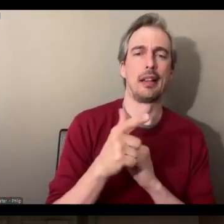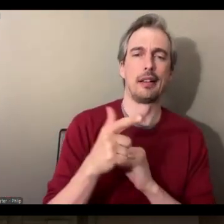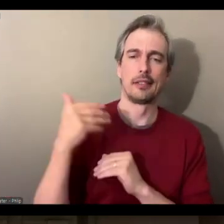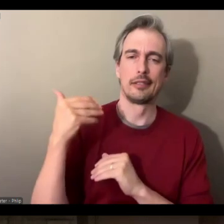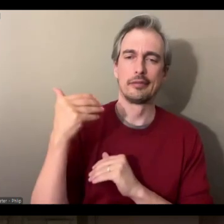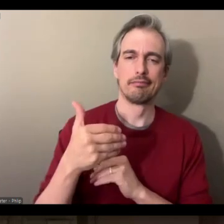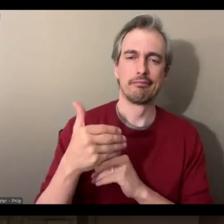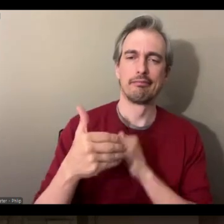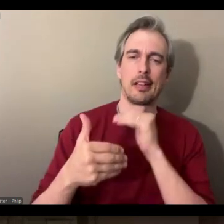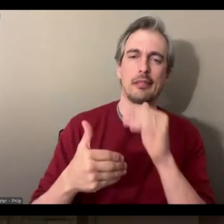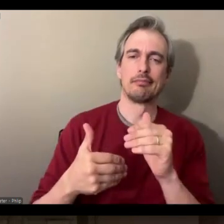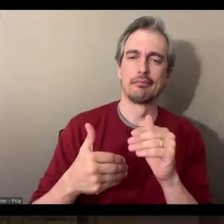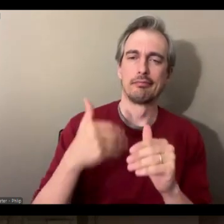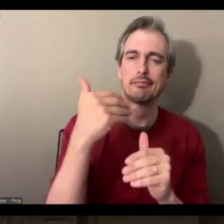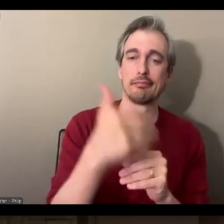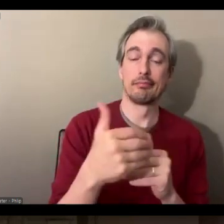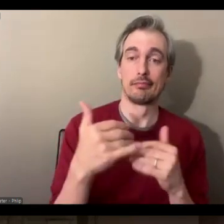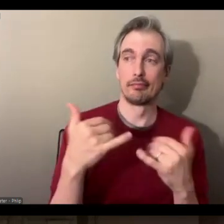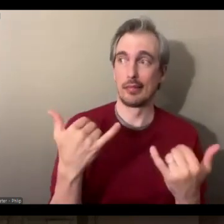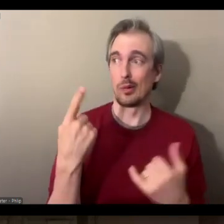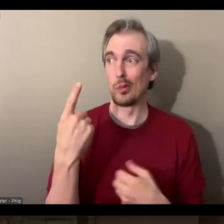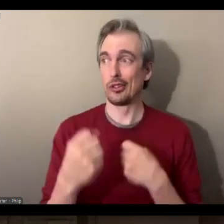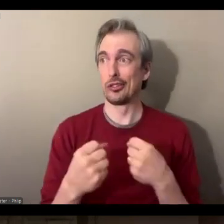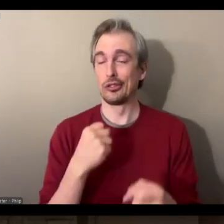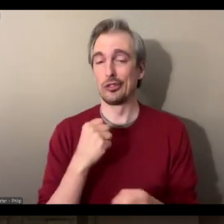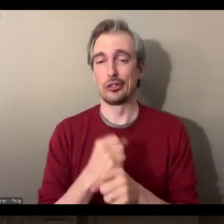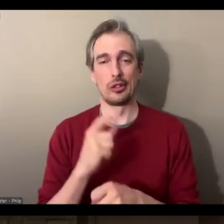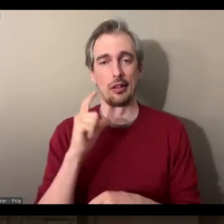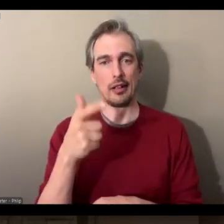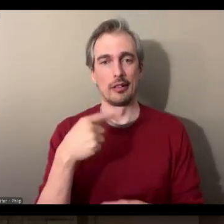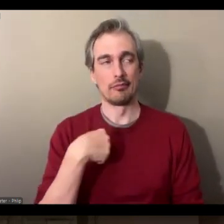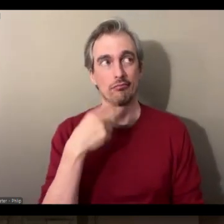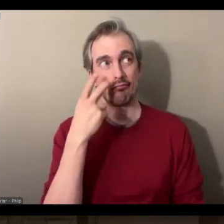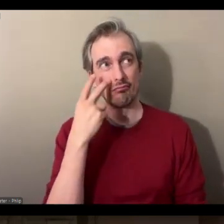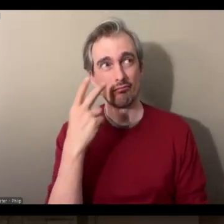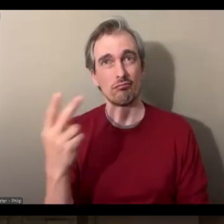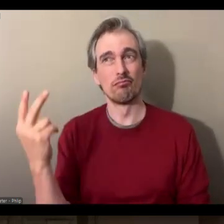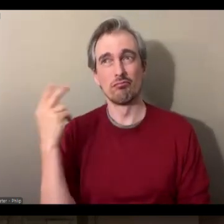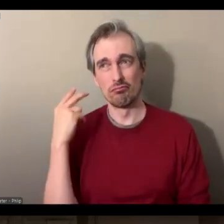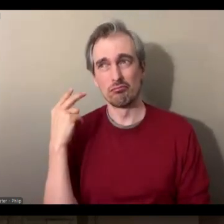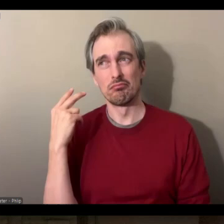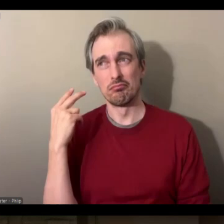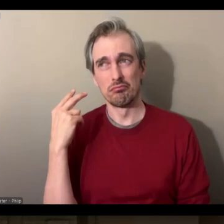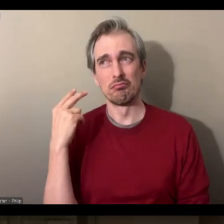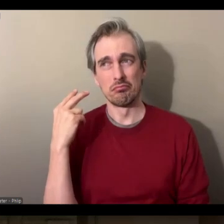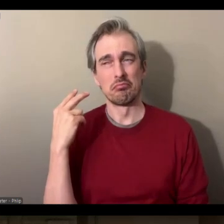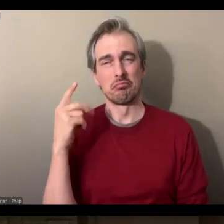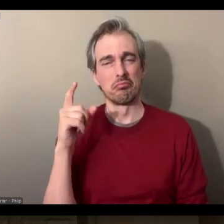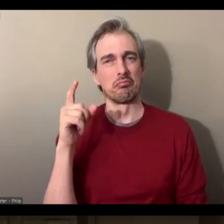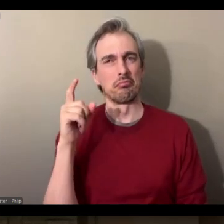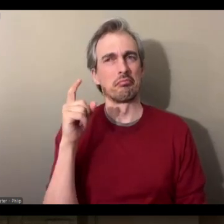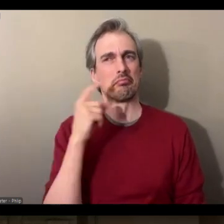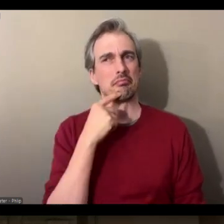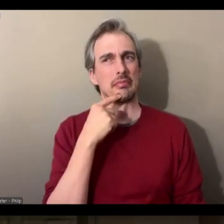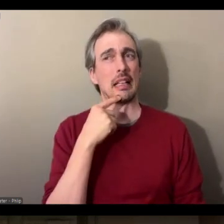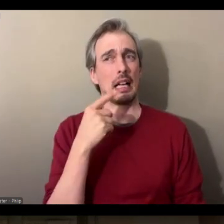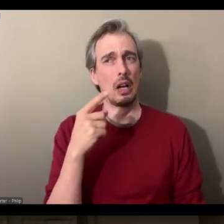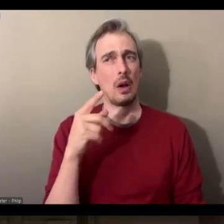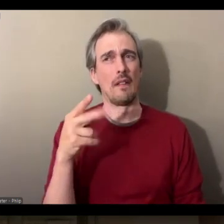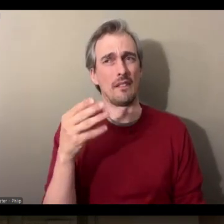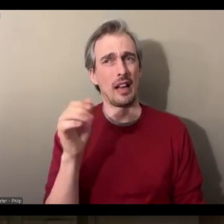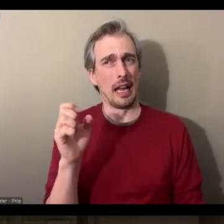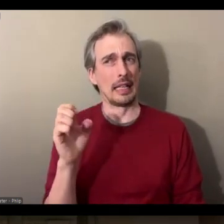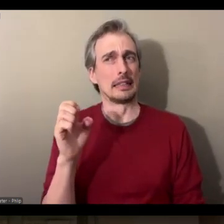after the fact. But phased approach really worked here. But it wasn't without its own challenges.